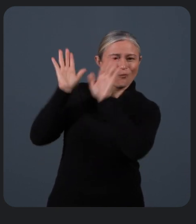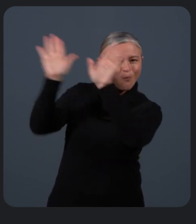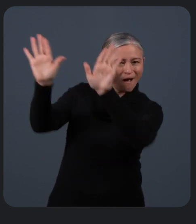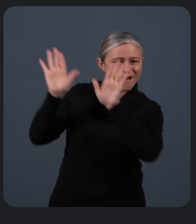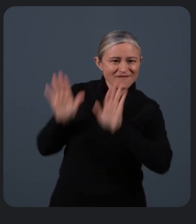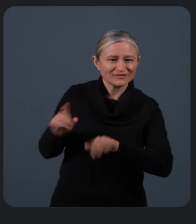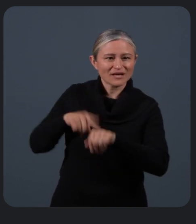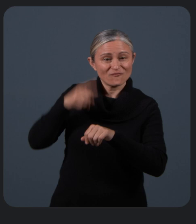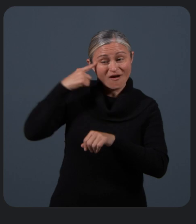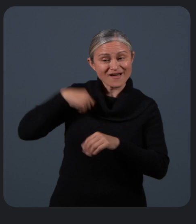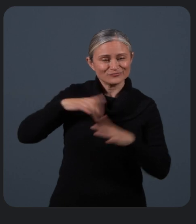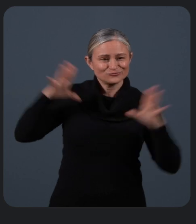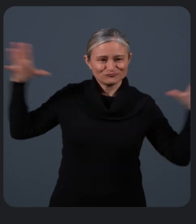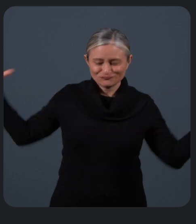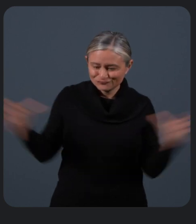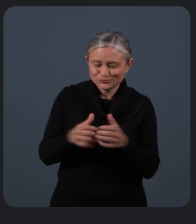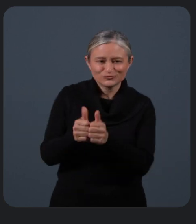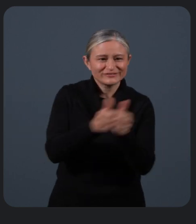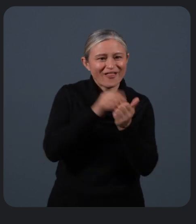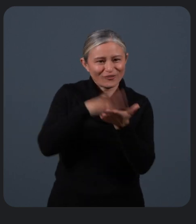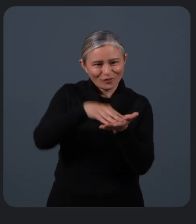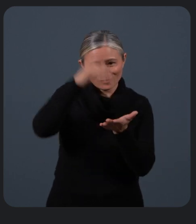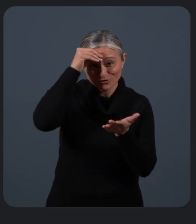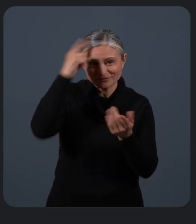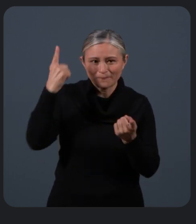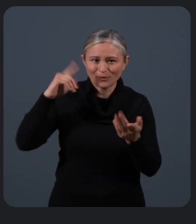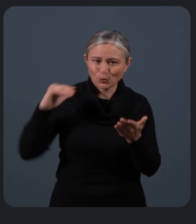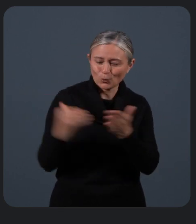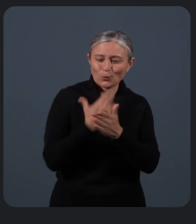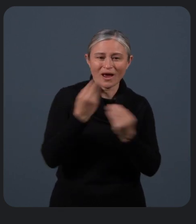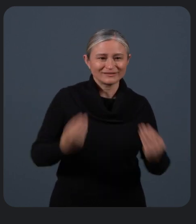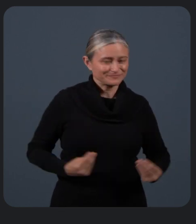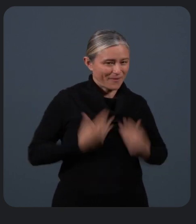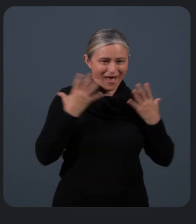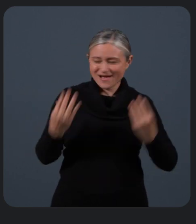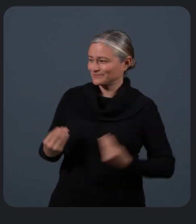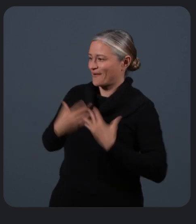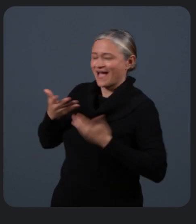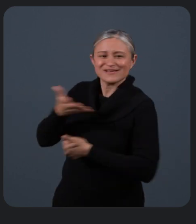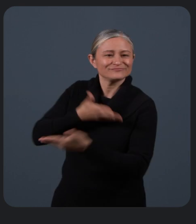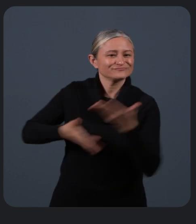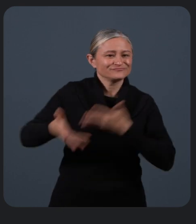to get together, learn something new, and inspire each other.